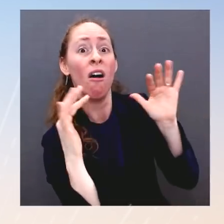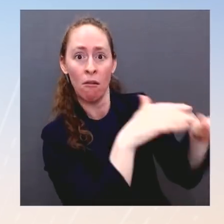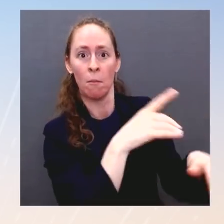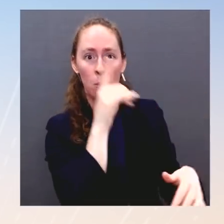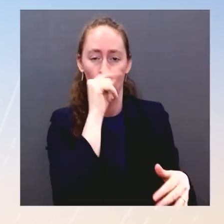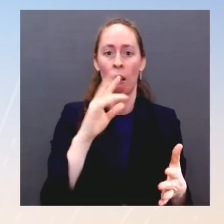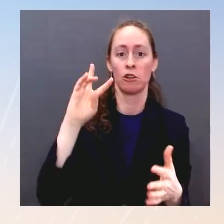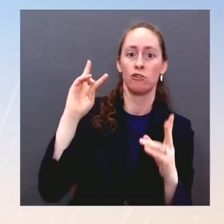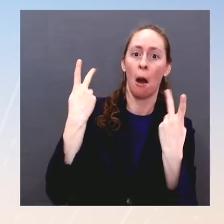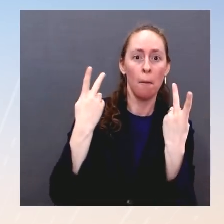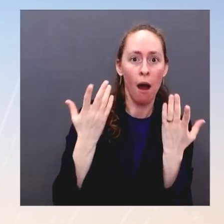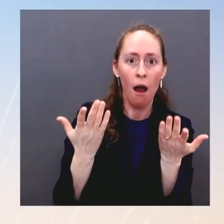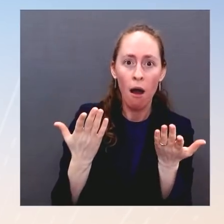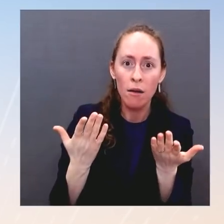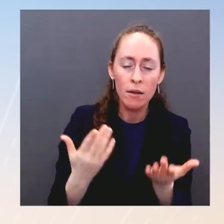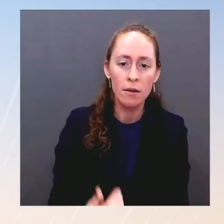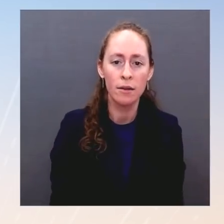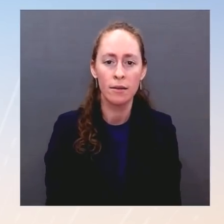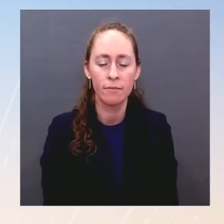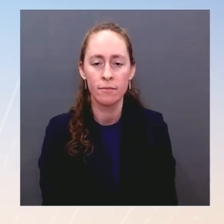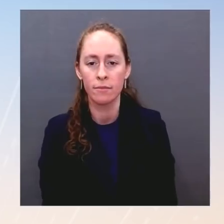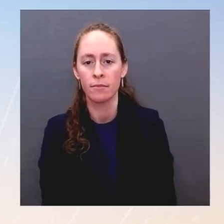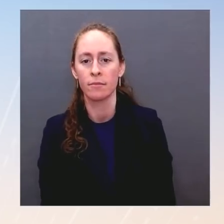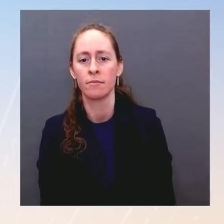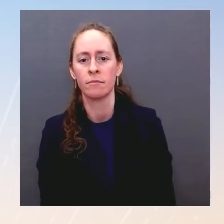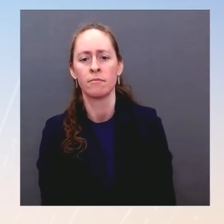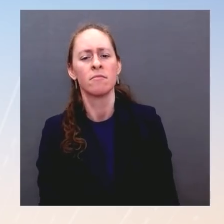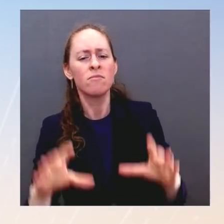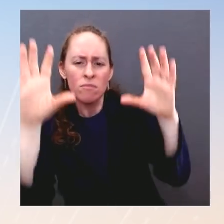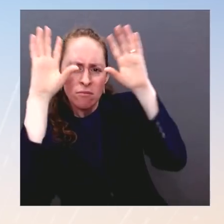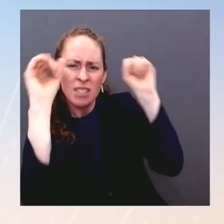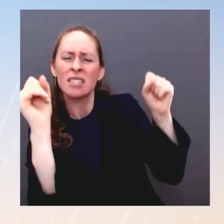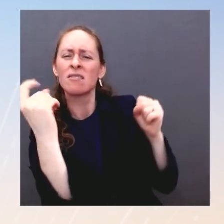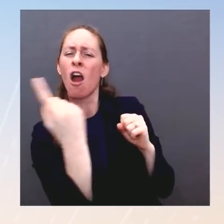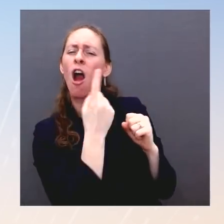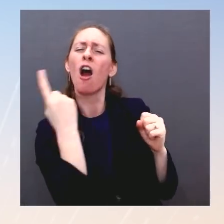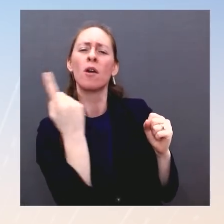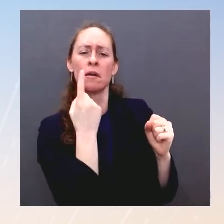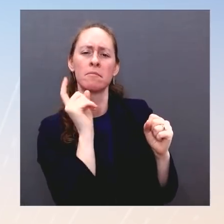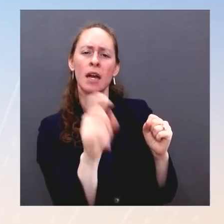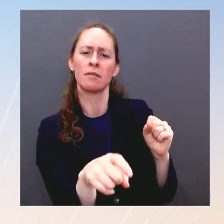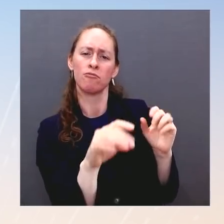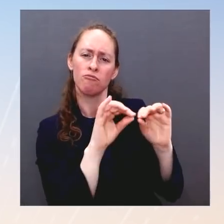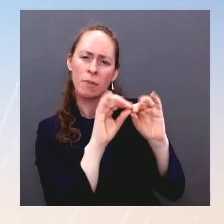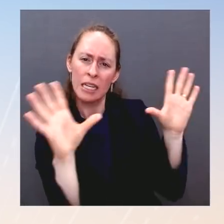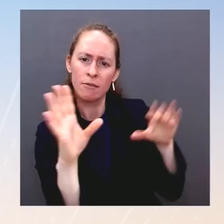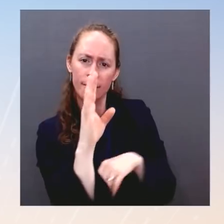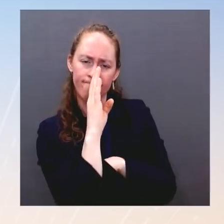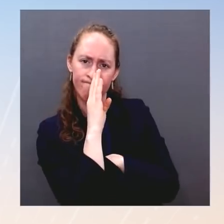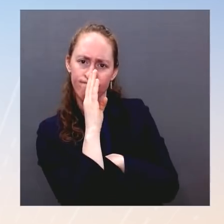about what his intentions are and what his intentions are not, and that is his first priority as President. The Press: And finally, what was the White House's